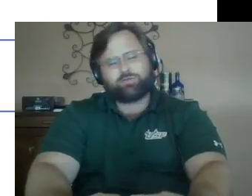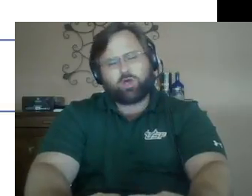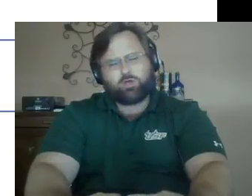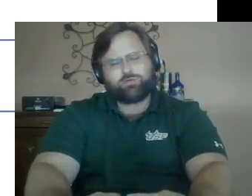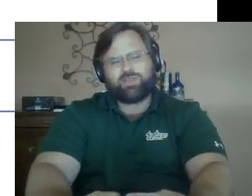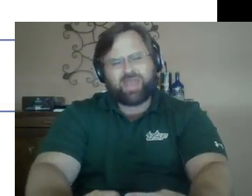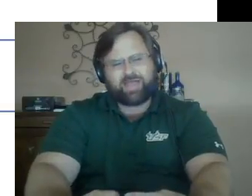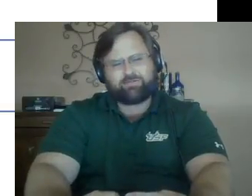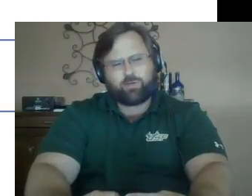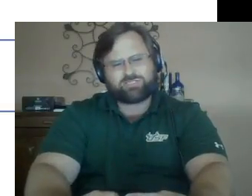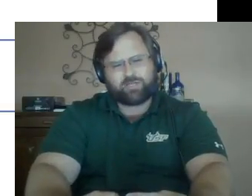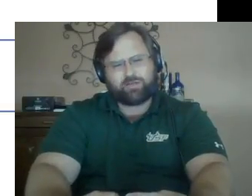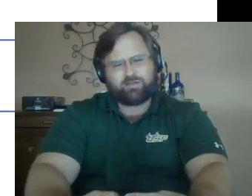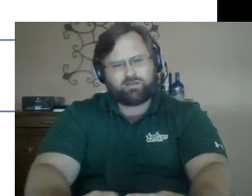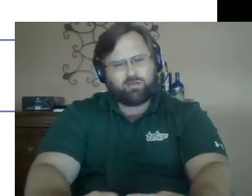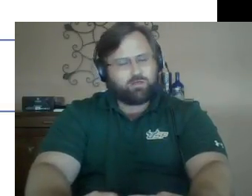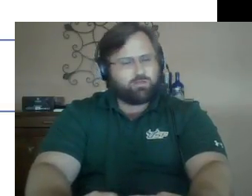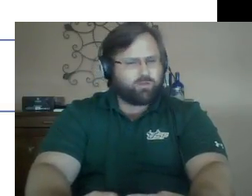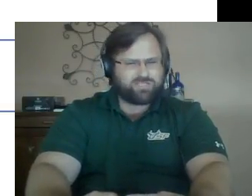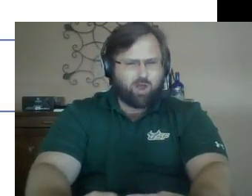there's also the negative question the question